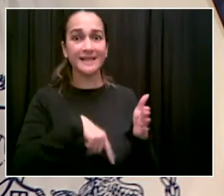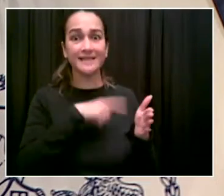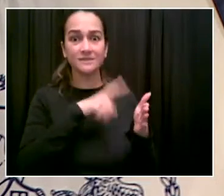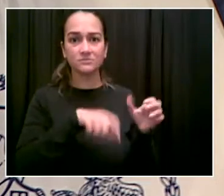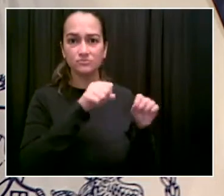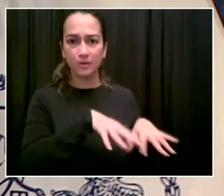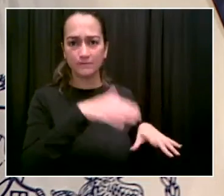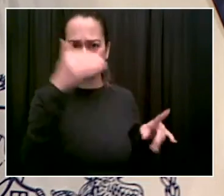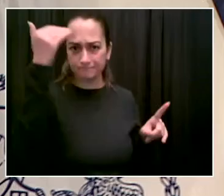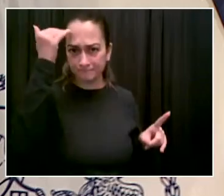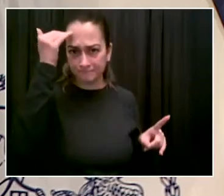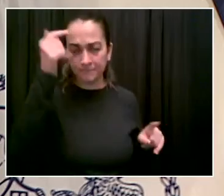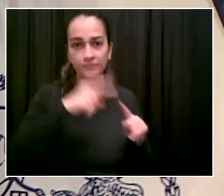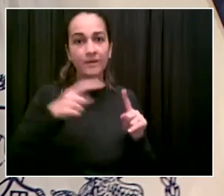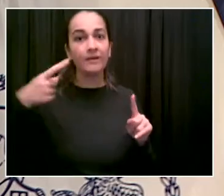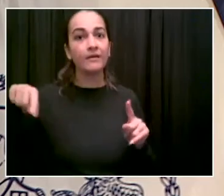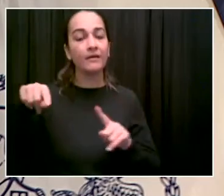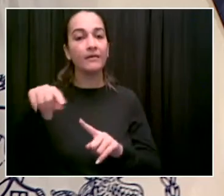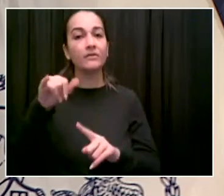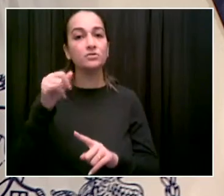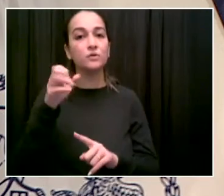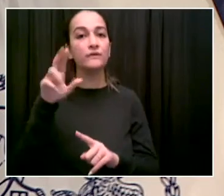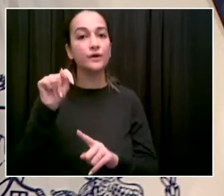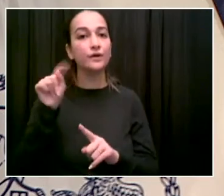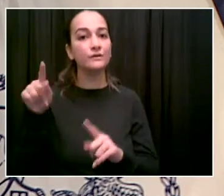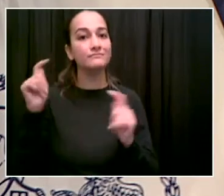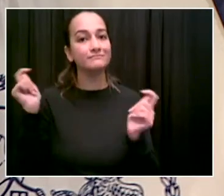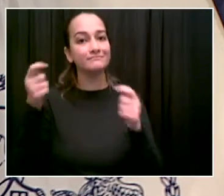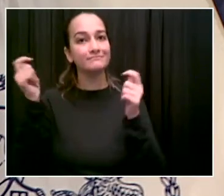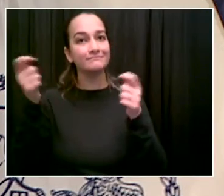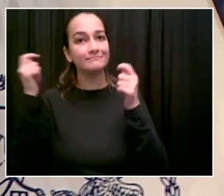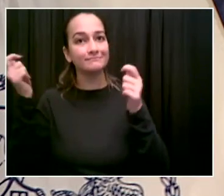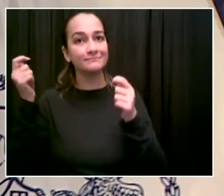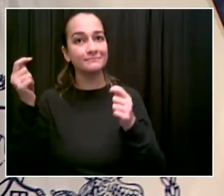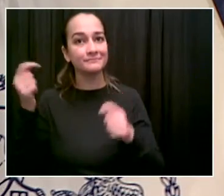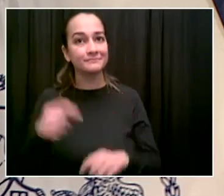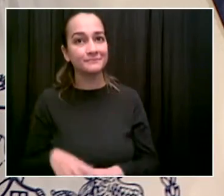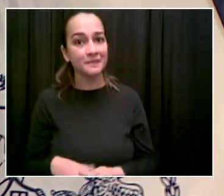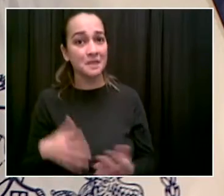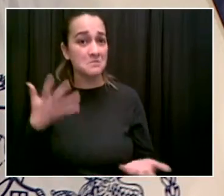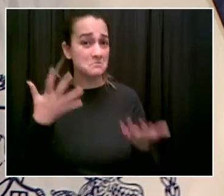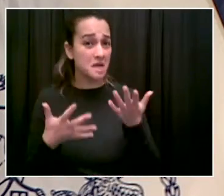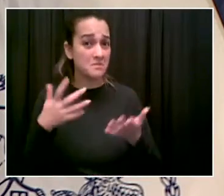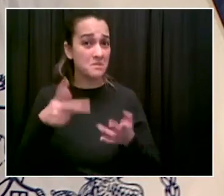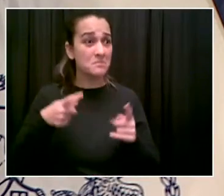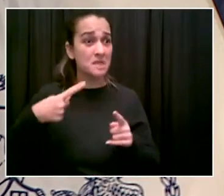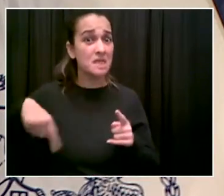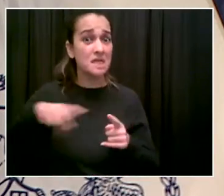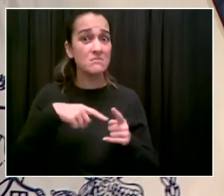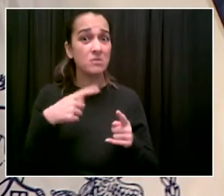YEA R? ARE YOU ANTICIPATING A WORKAROUND? IF SO, WHAT ARE